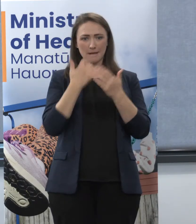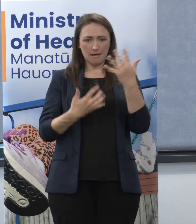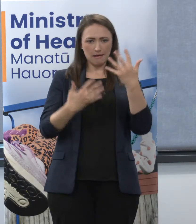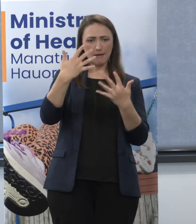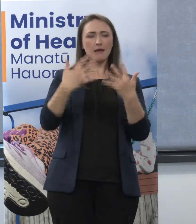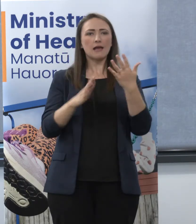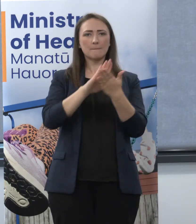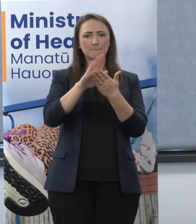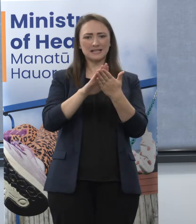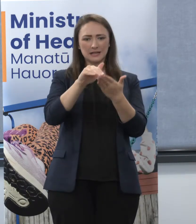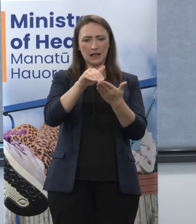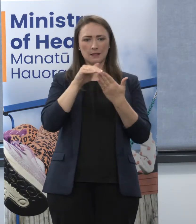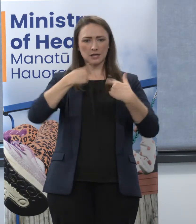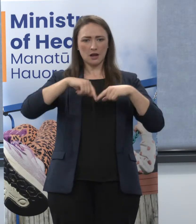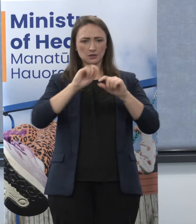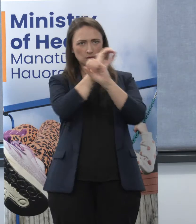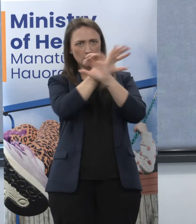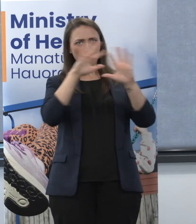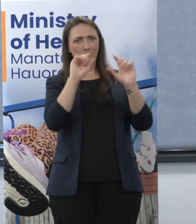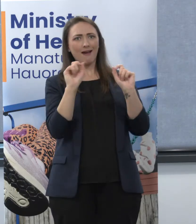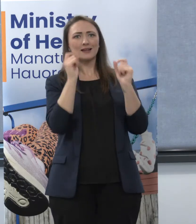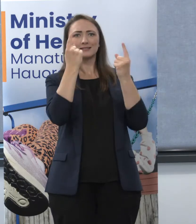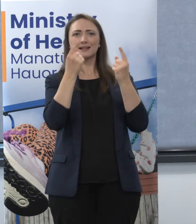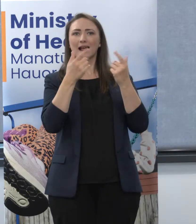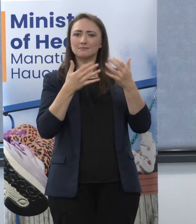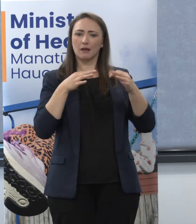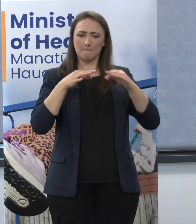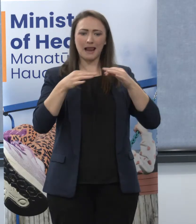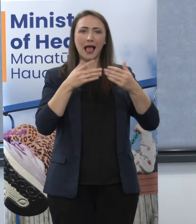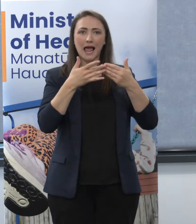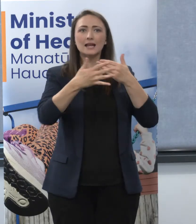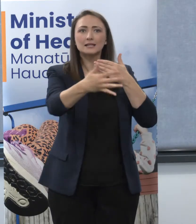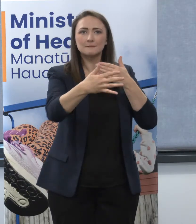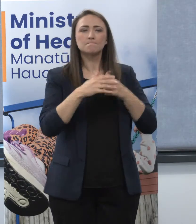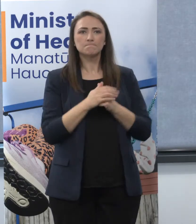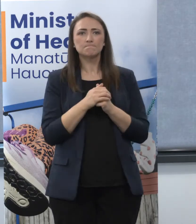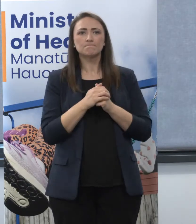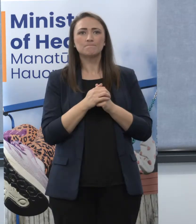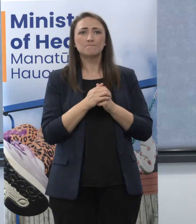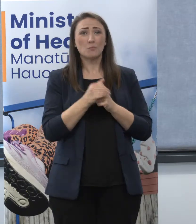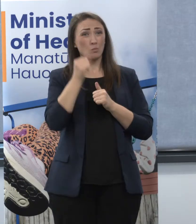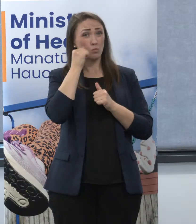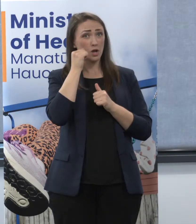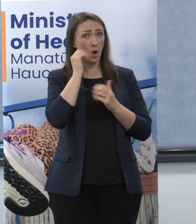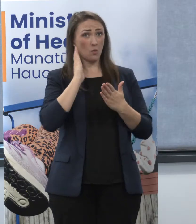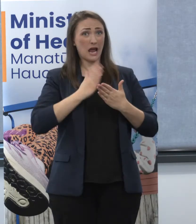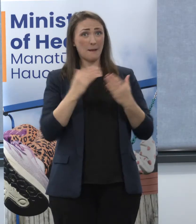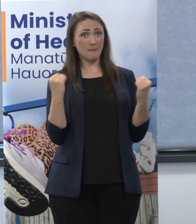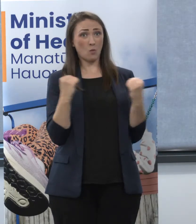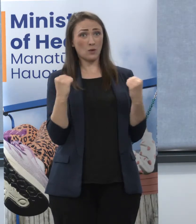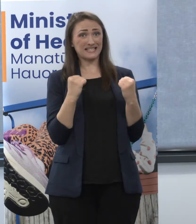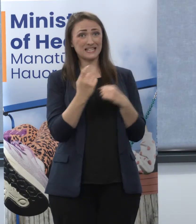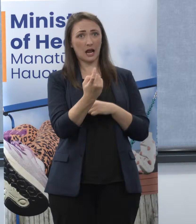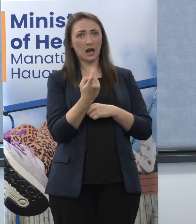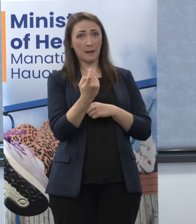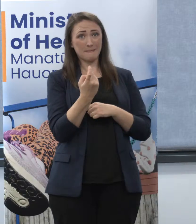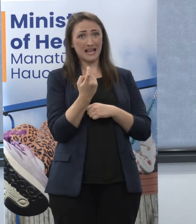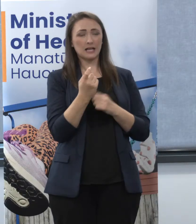protection through the setting.